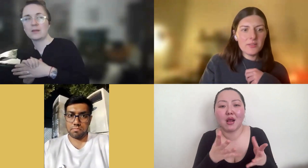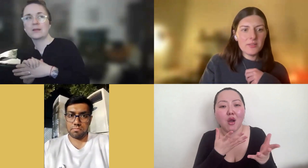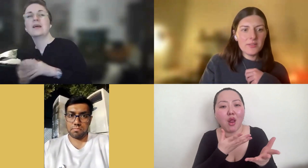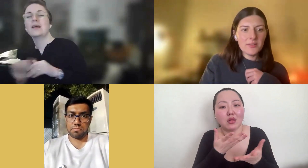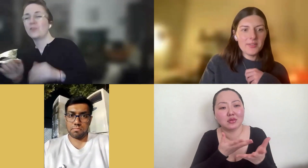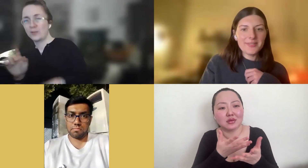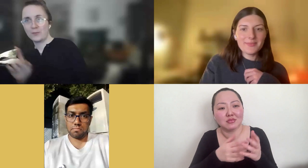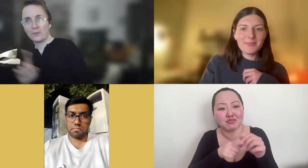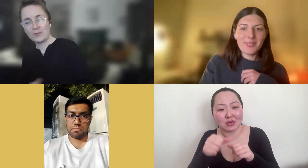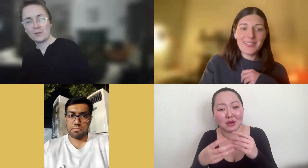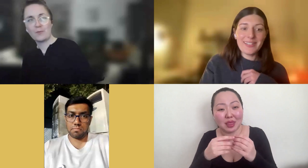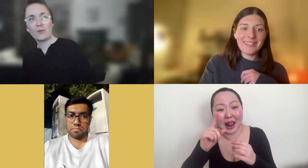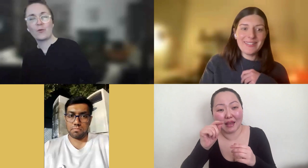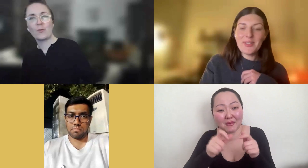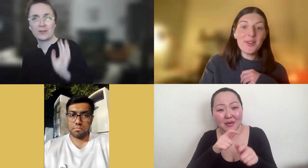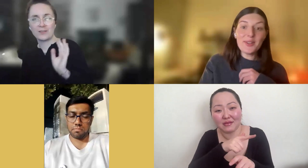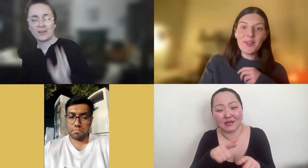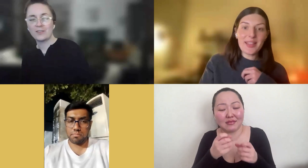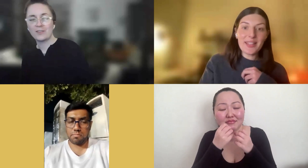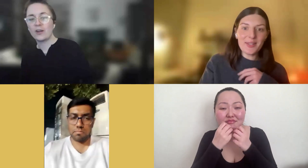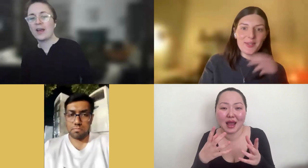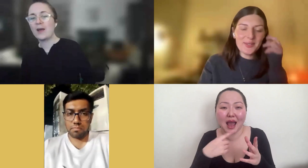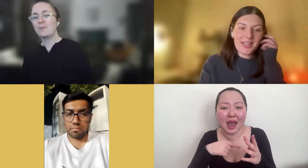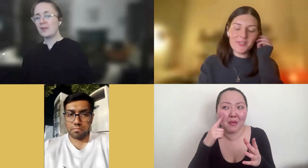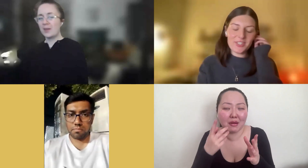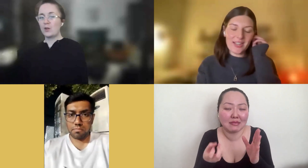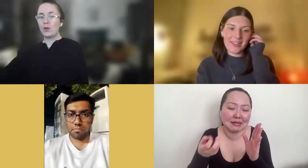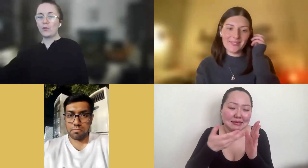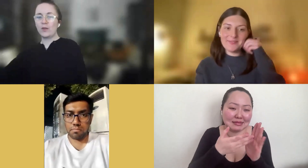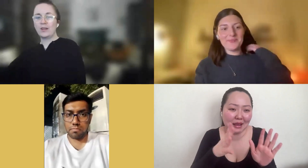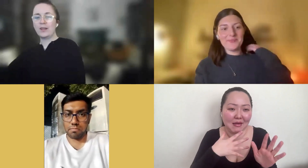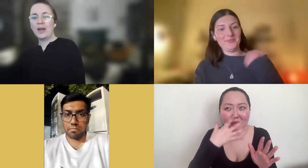amazing. I thought I should just mention that. No, thank you for sharing.